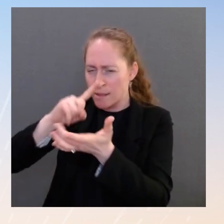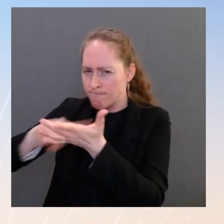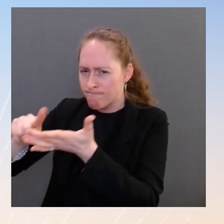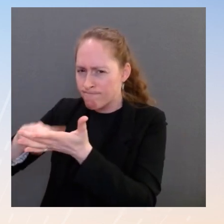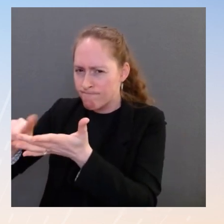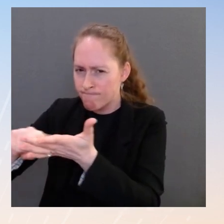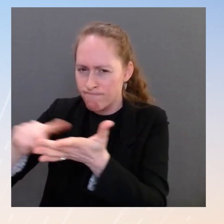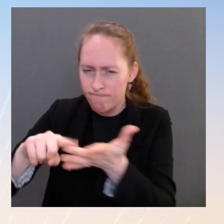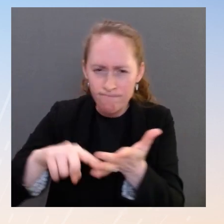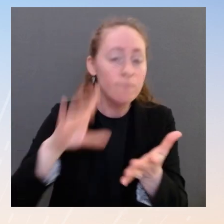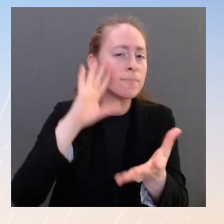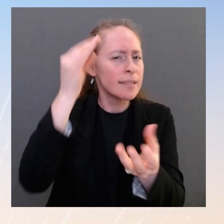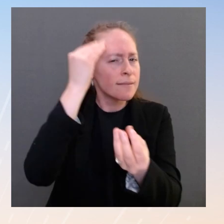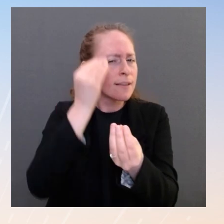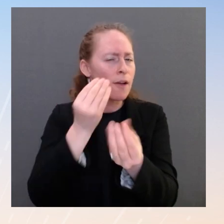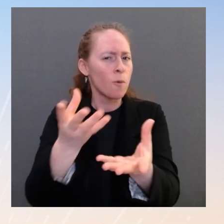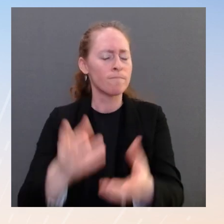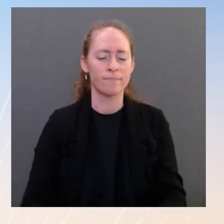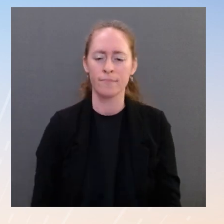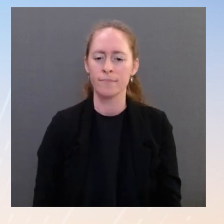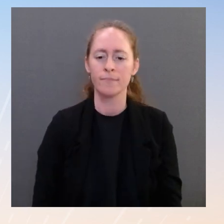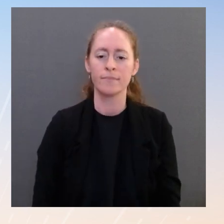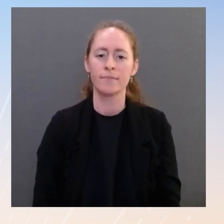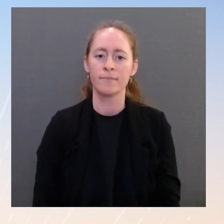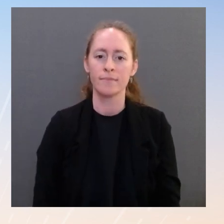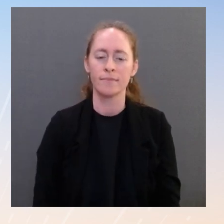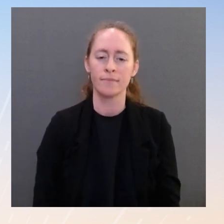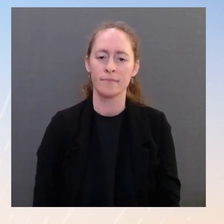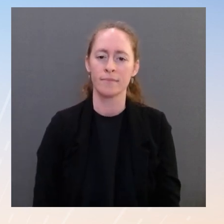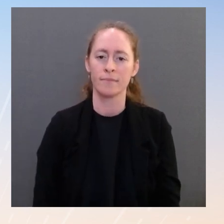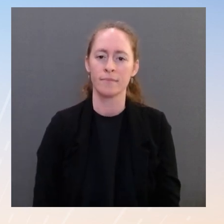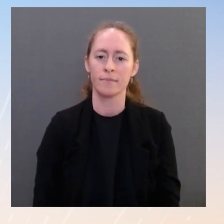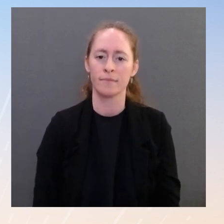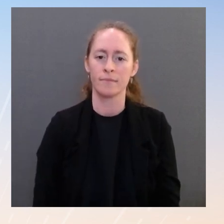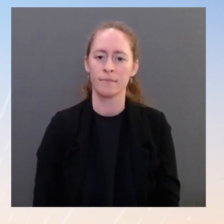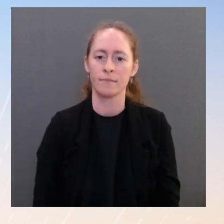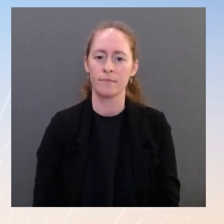Go ahead. The Press: Thanks, Jen. On the issue of student debt, I know you've been asked about this before,